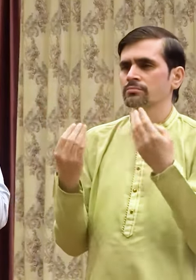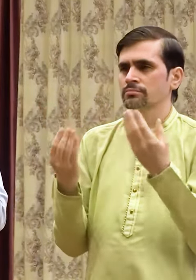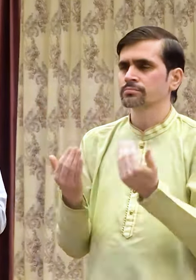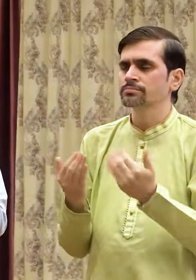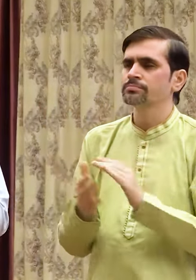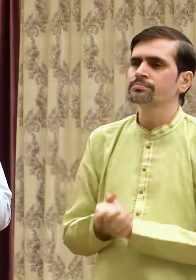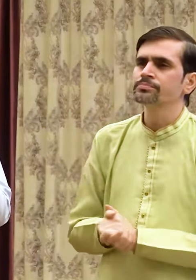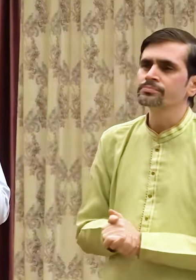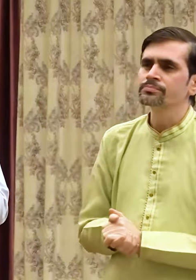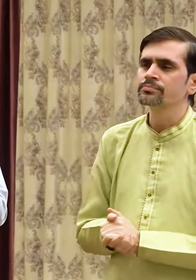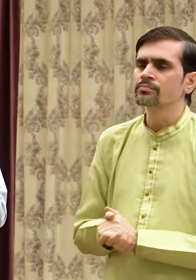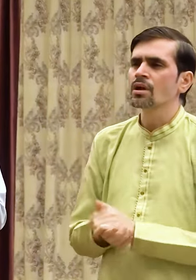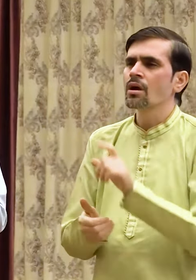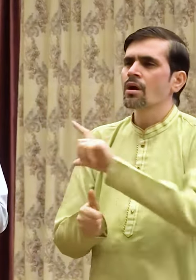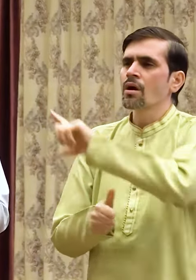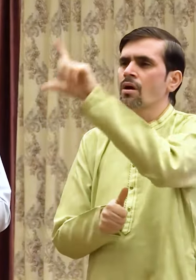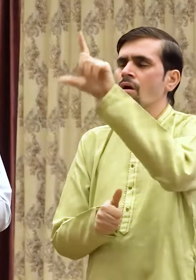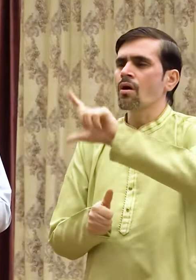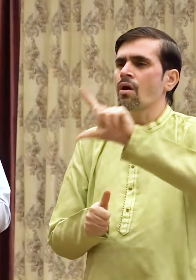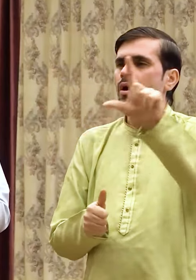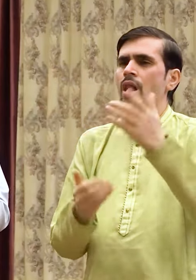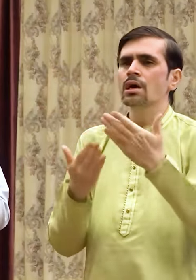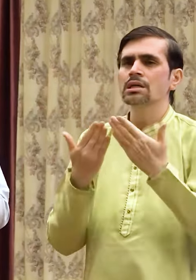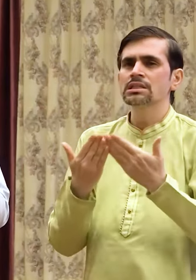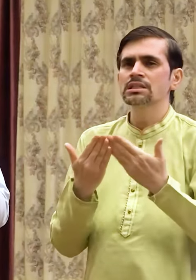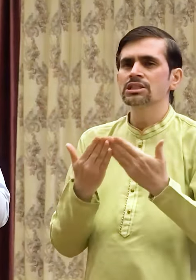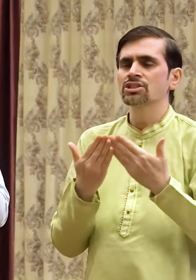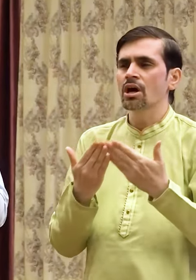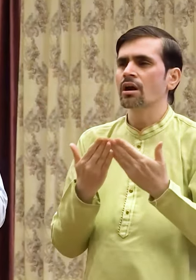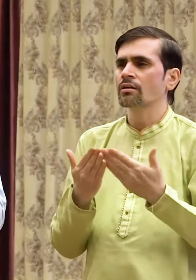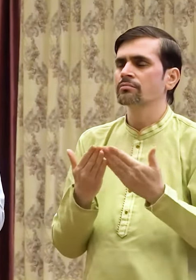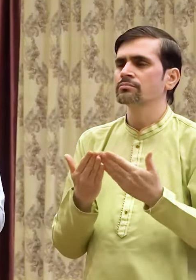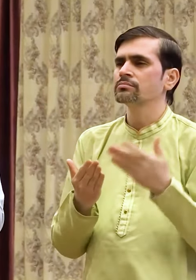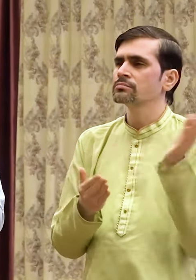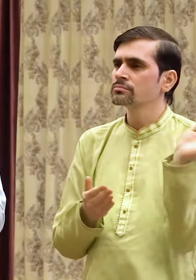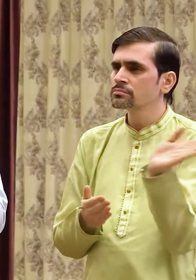So that all the schools will be able to come here.